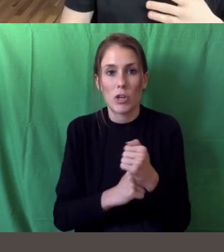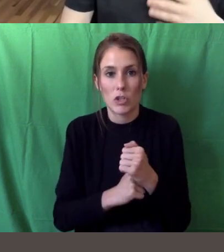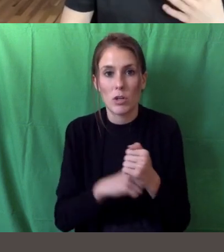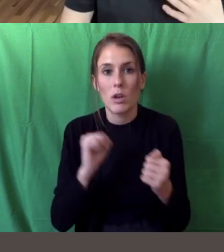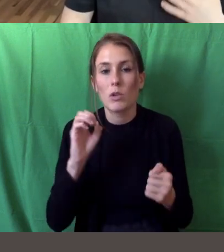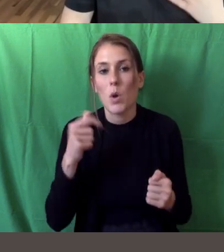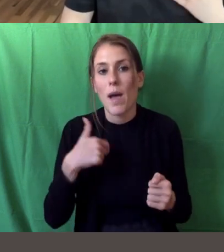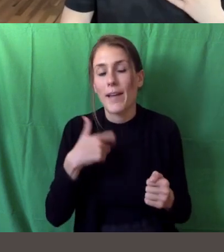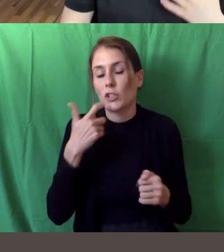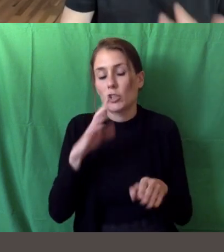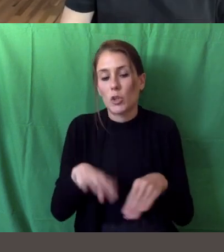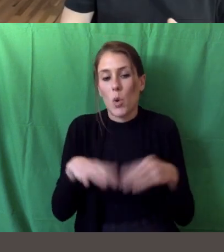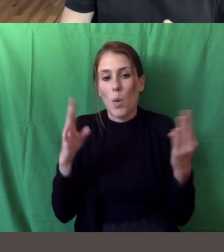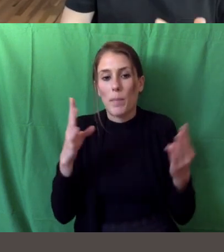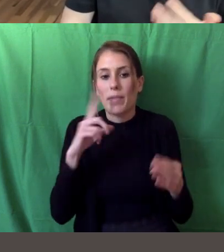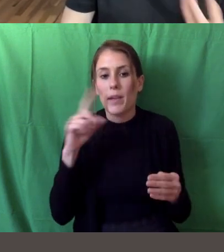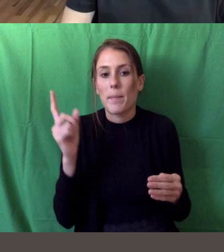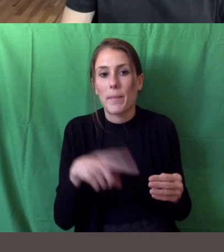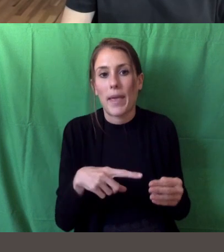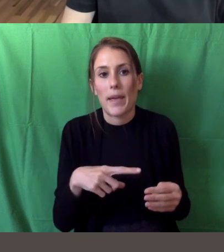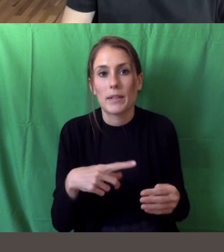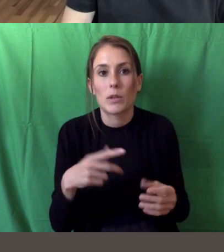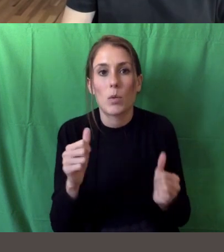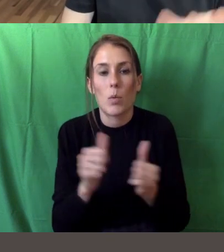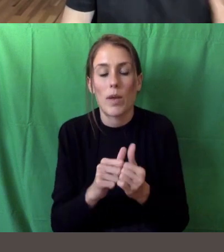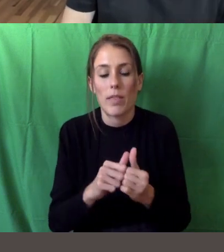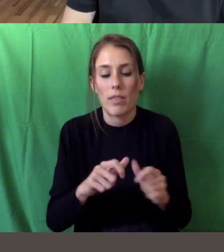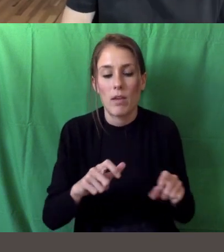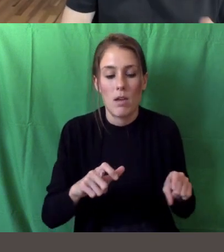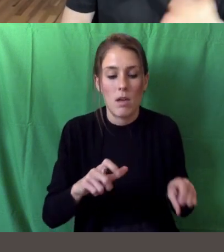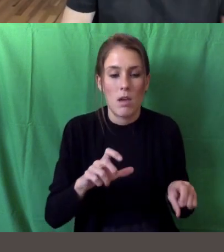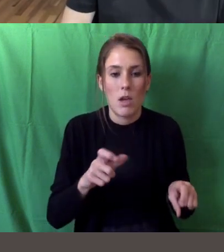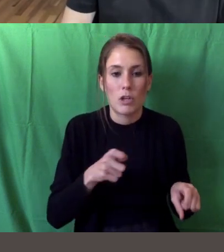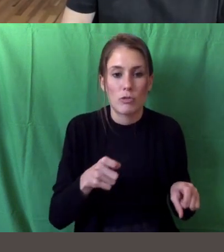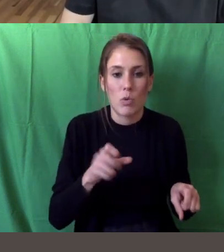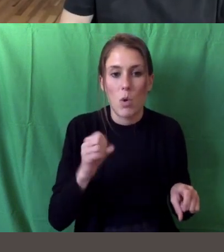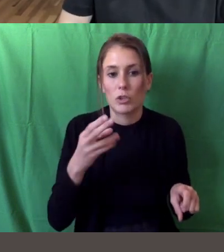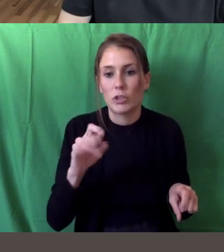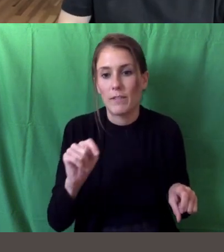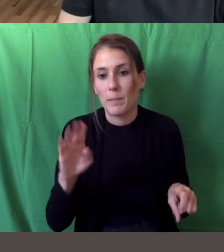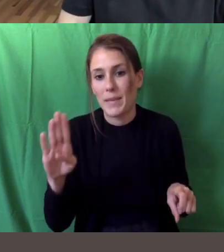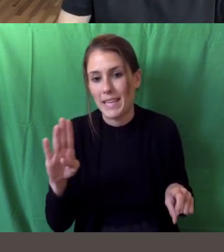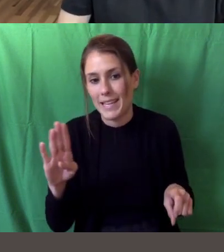And so I actually just opened the command palette with command shift P or control shift P depending on your operating system.